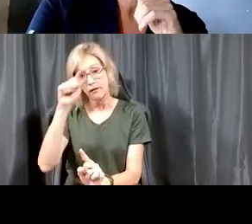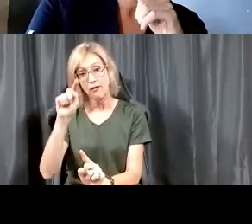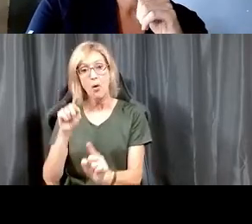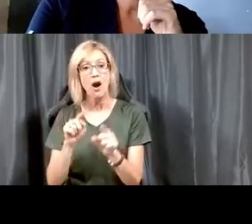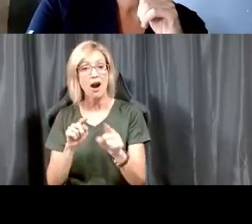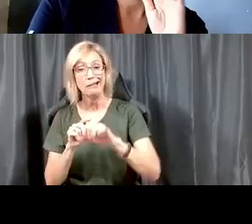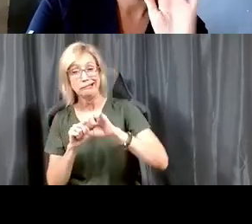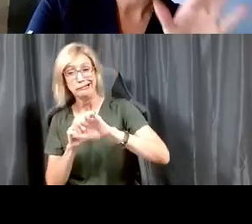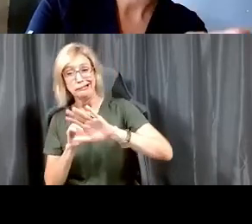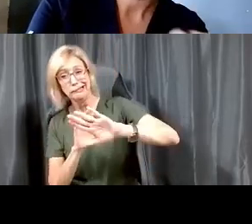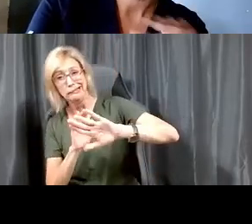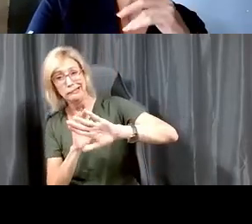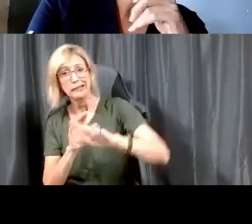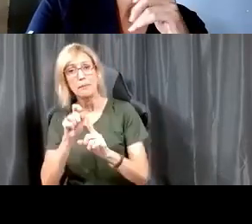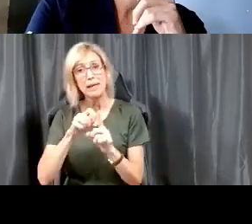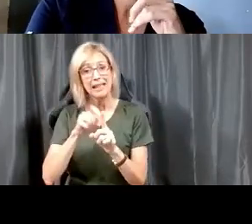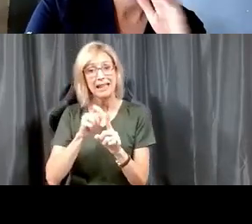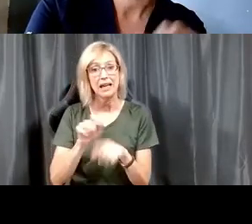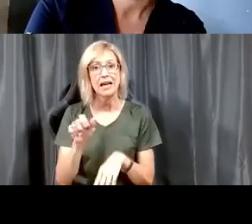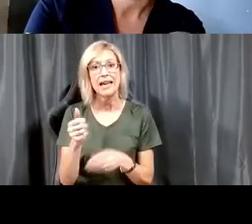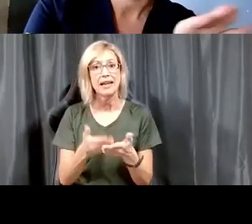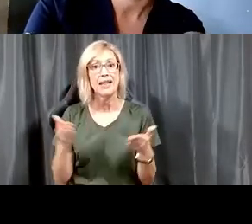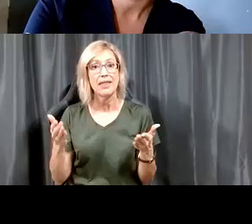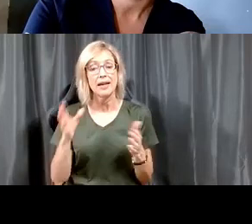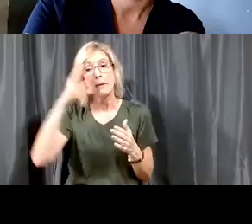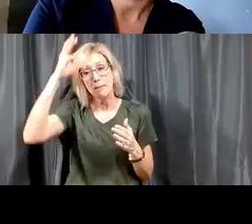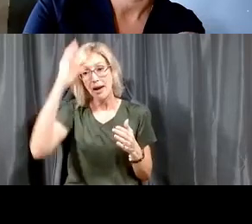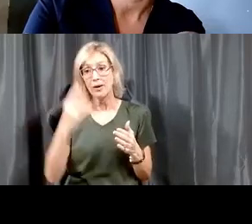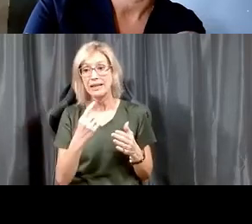So example, 10 things that parents say that are worse than picky eating.